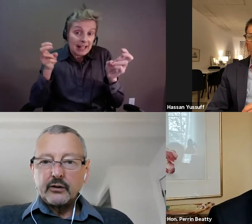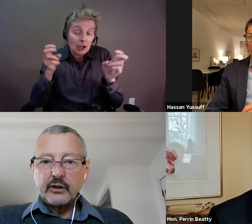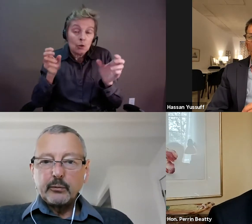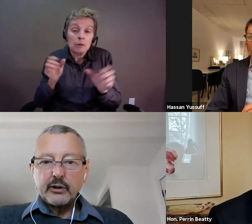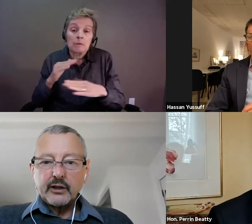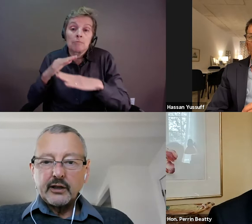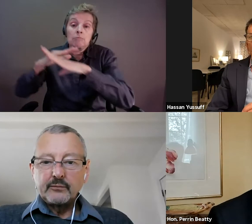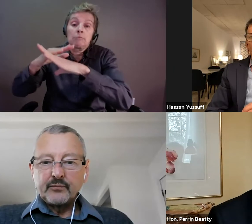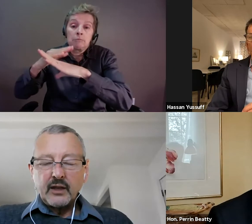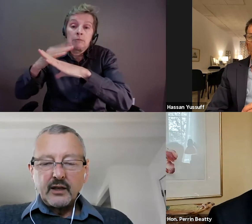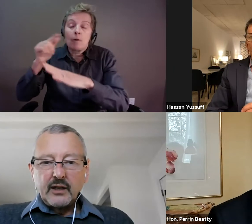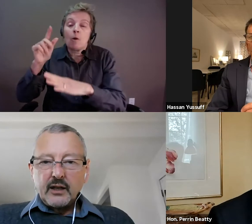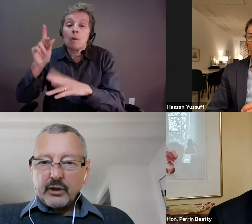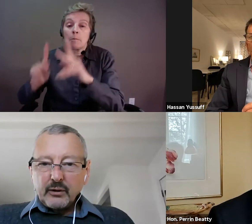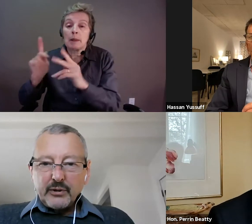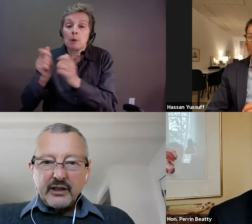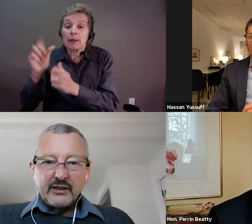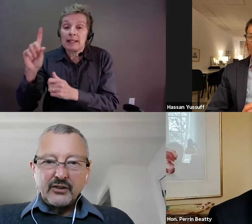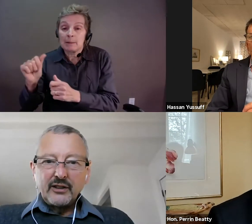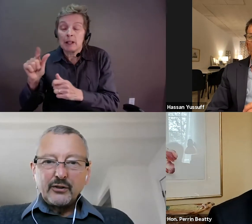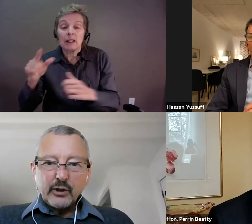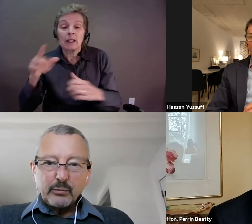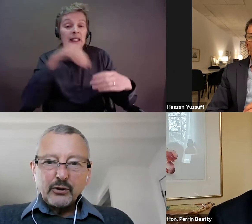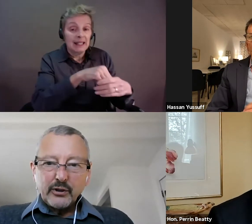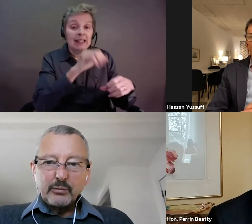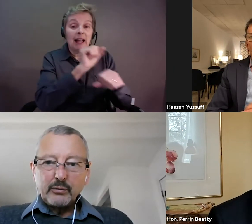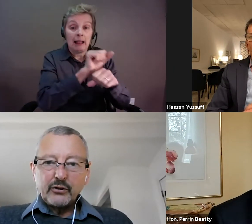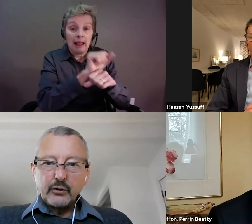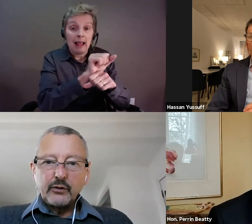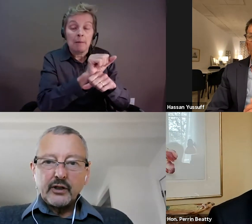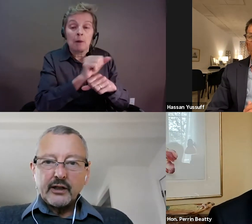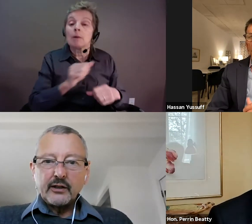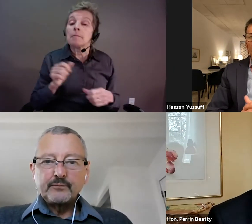the labour market again. Perrin Beatty has had an incredible career in public service in Canada.